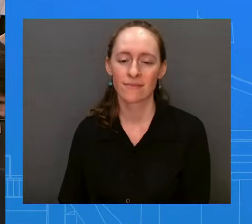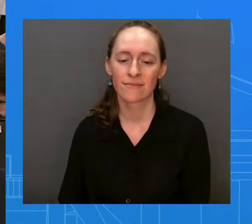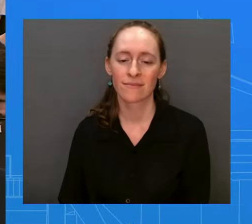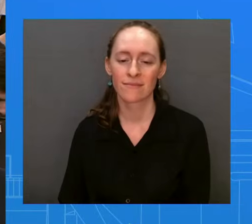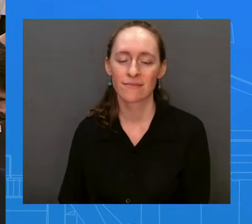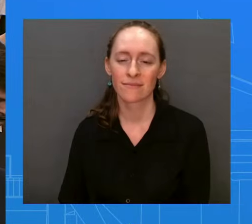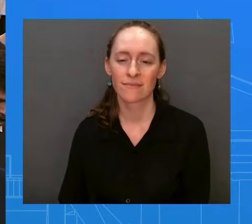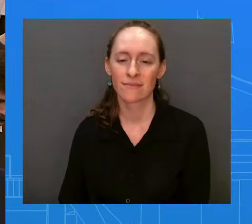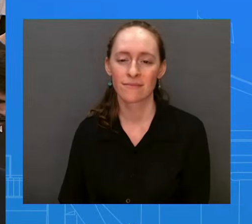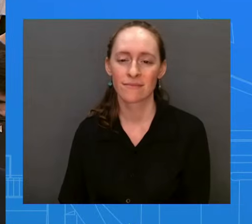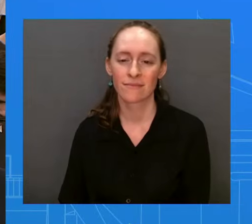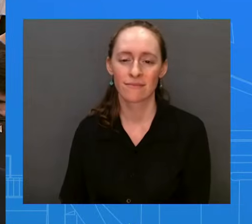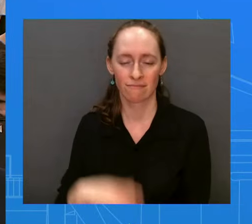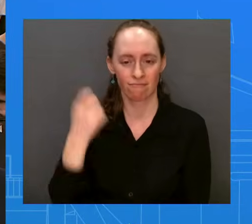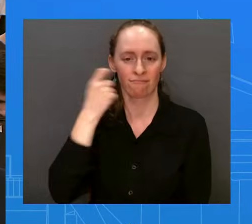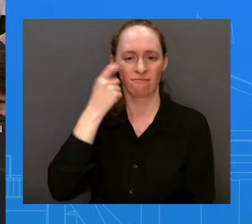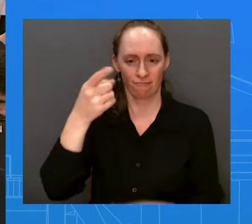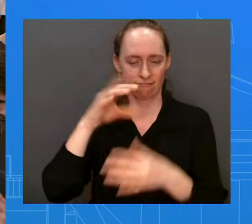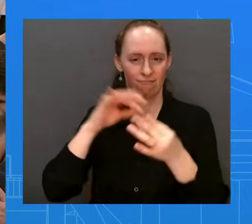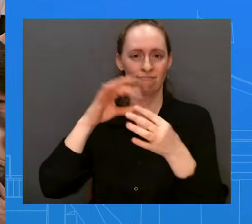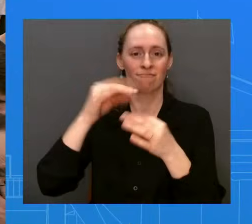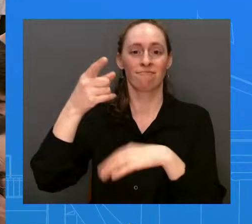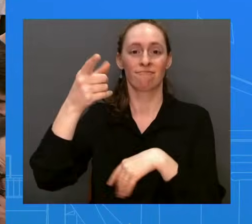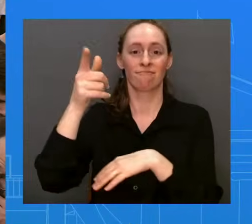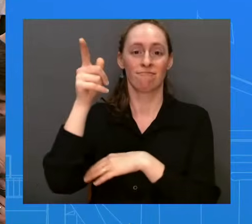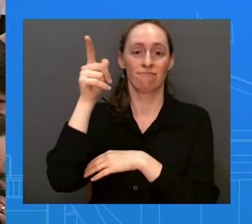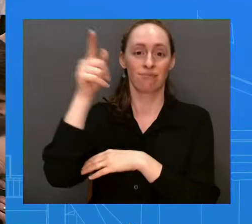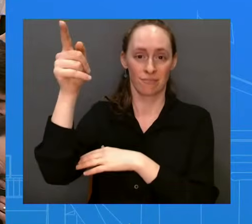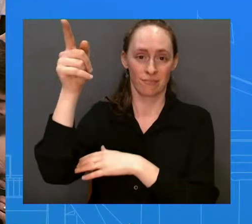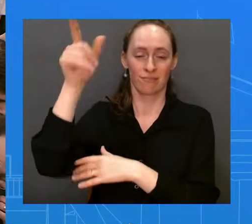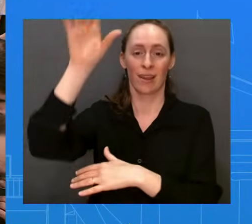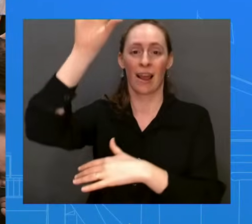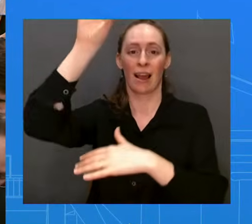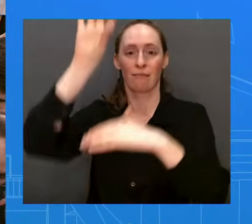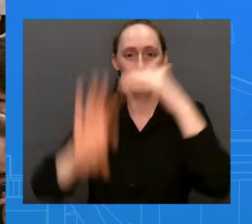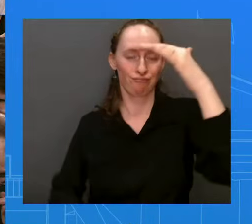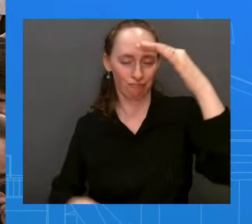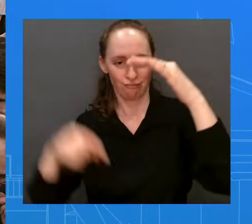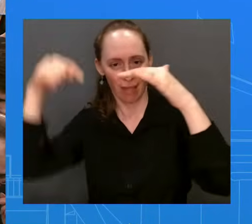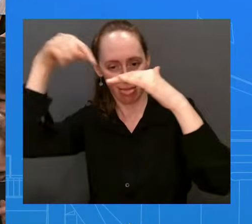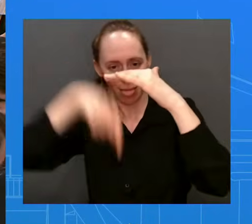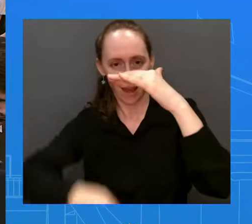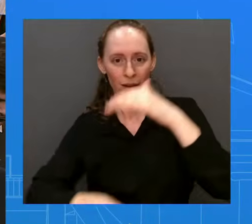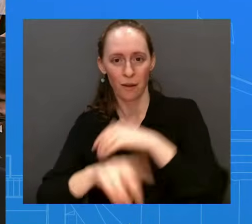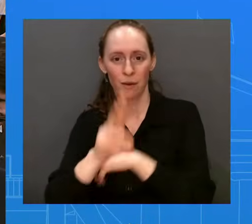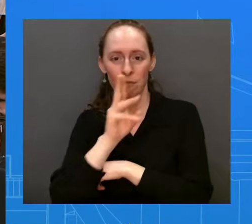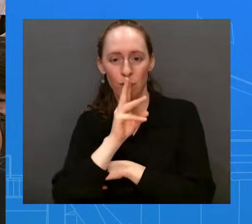and they were shot down by missiles. So how optimistic are you that you will be able to collect enough debris